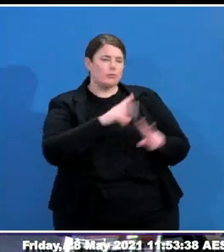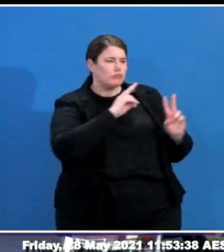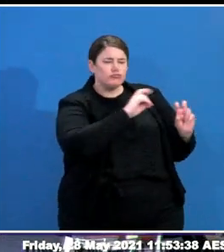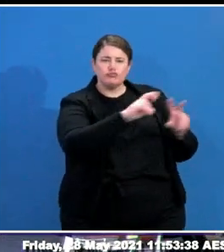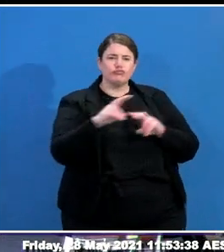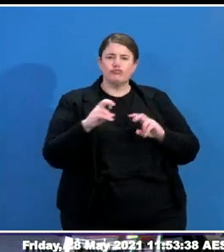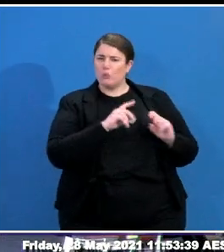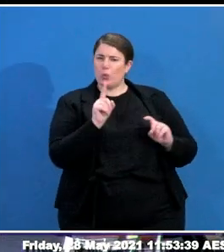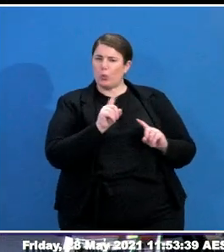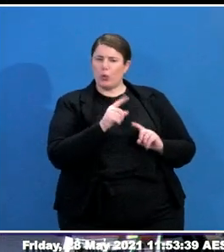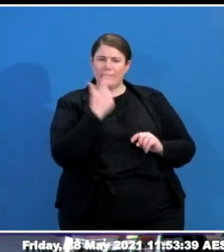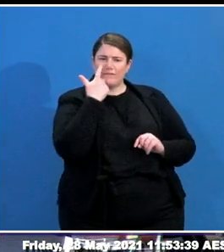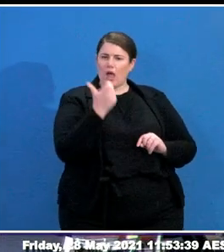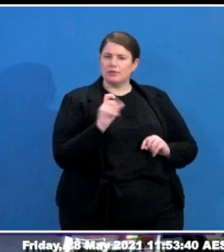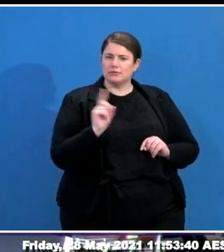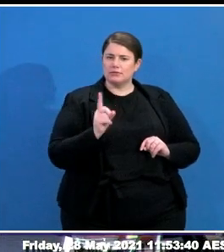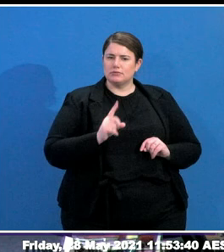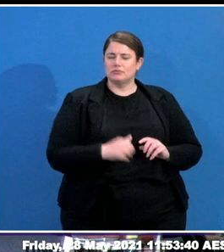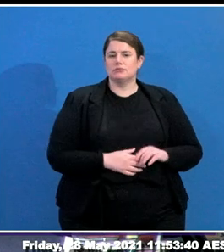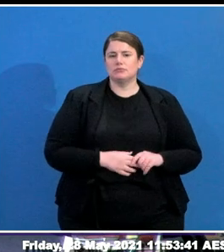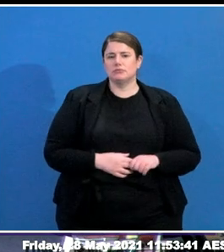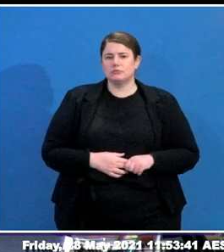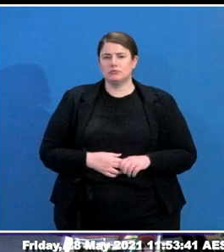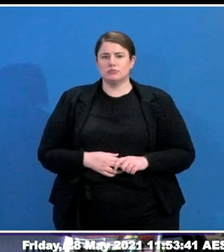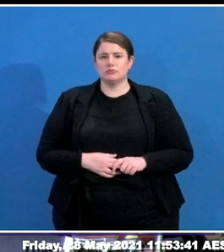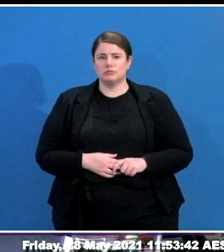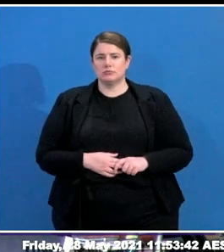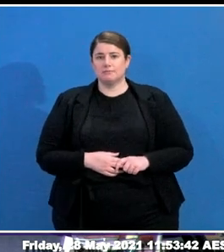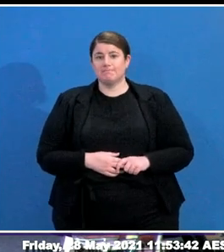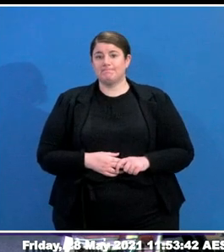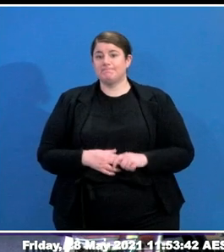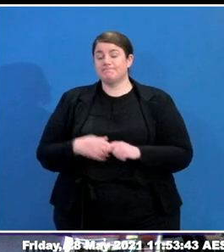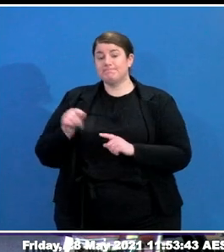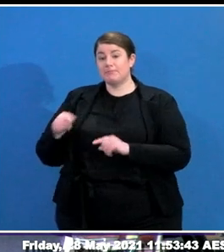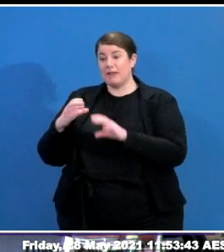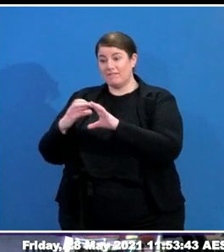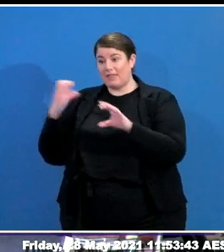My understanding is that some damage has been done to the van